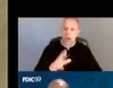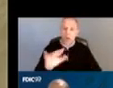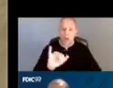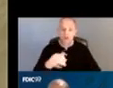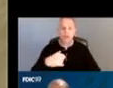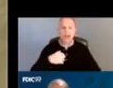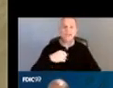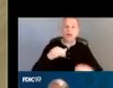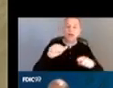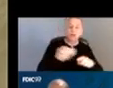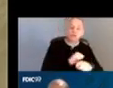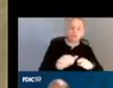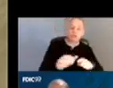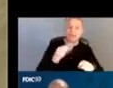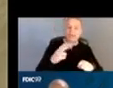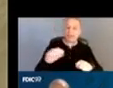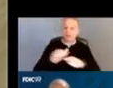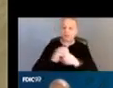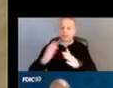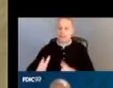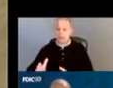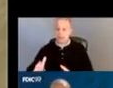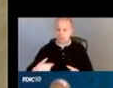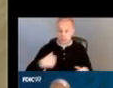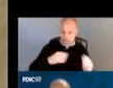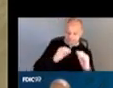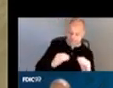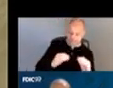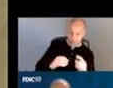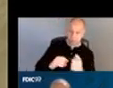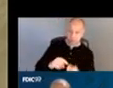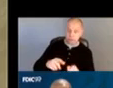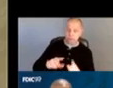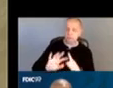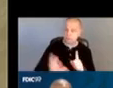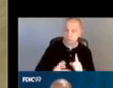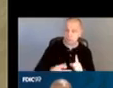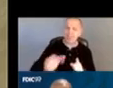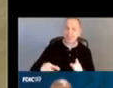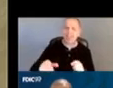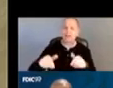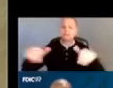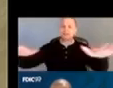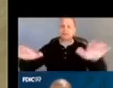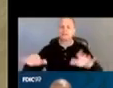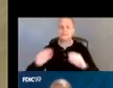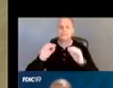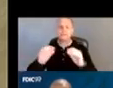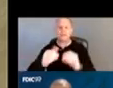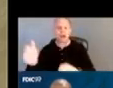on a regular basis. Which I'll get to in just a moment. All of our resources are accessible